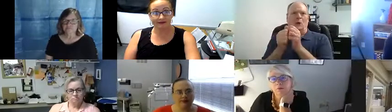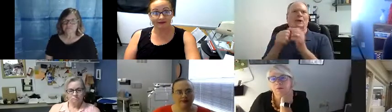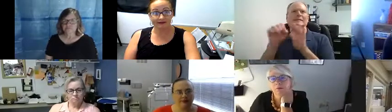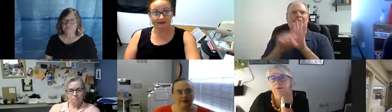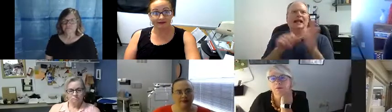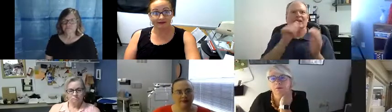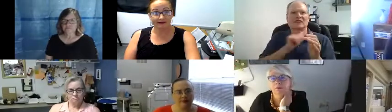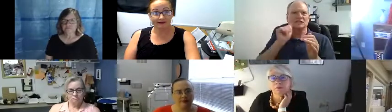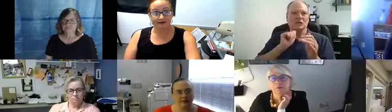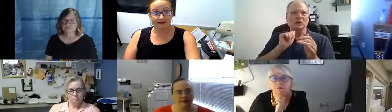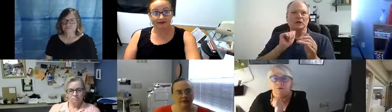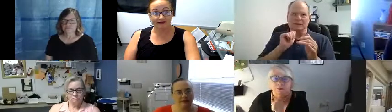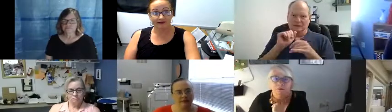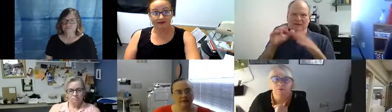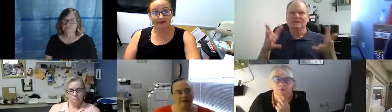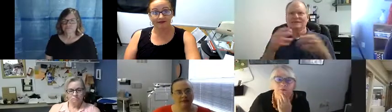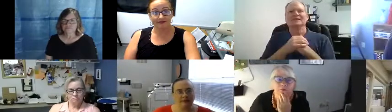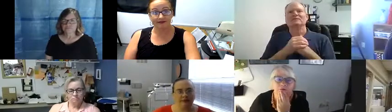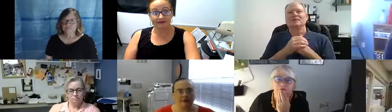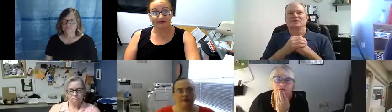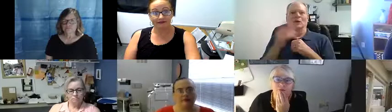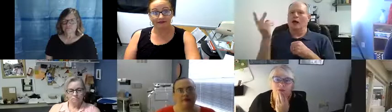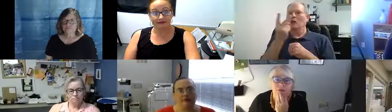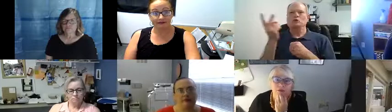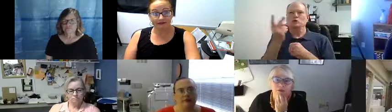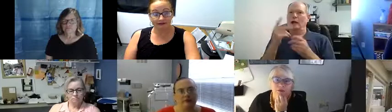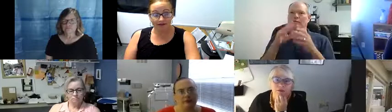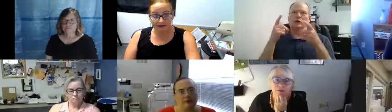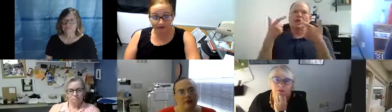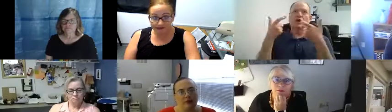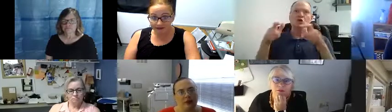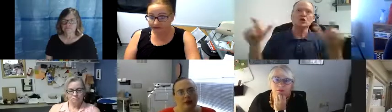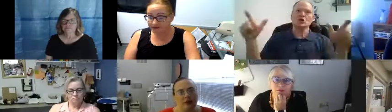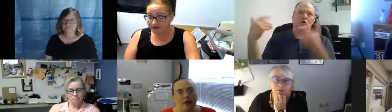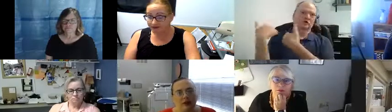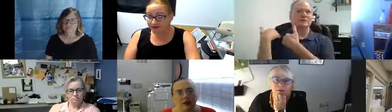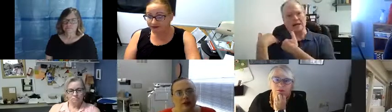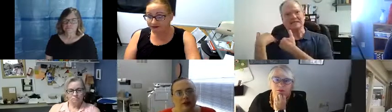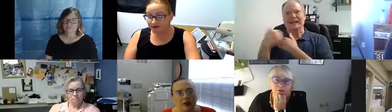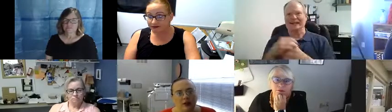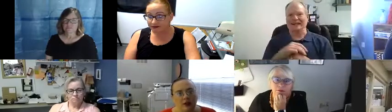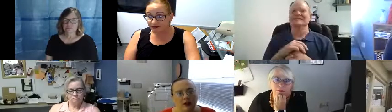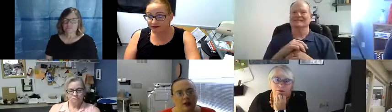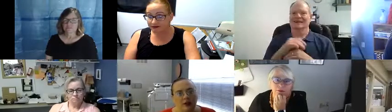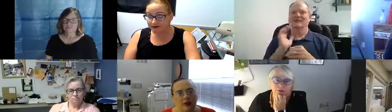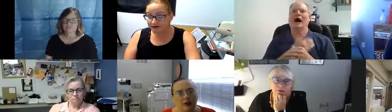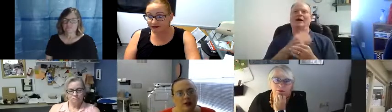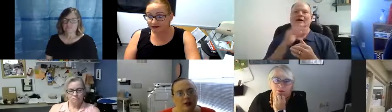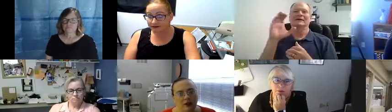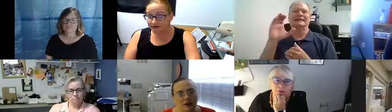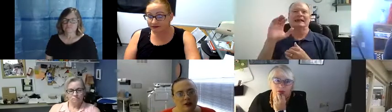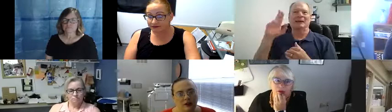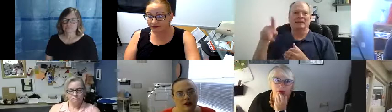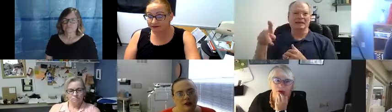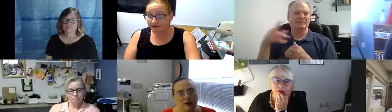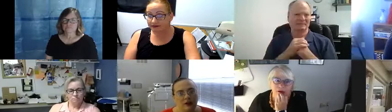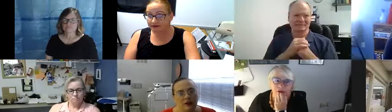with the state of Arizona. So, they have huge responsibilities for our CLP